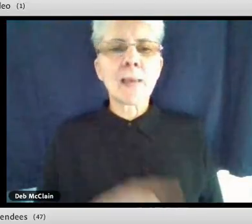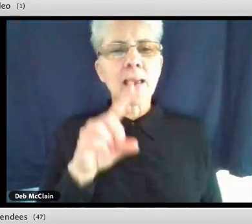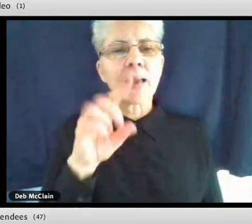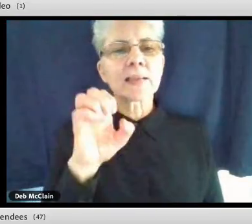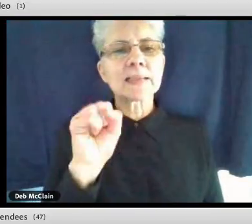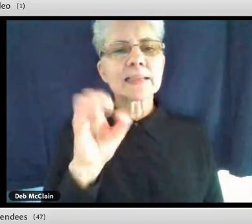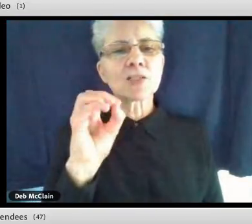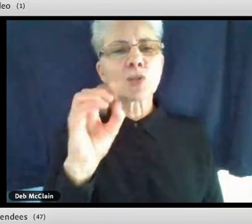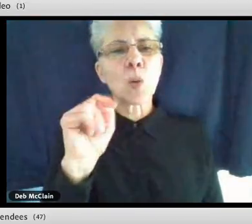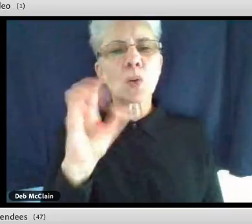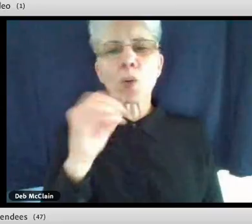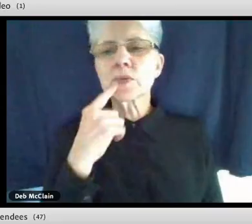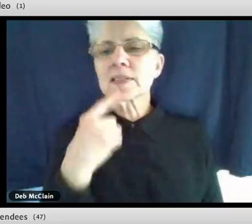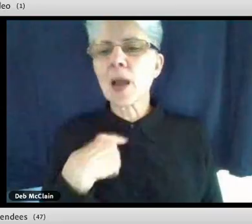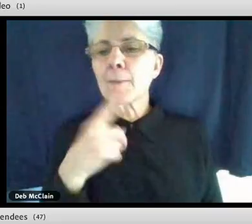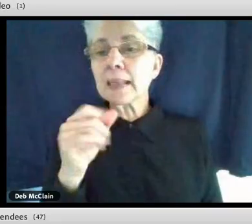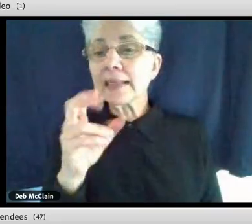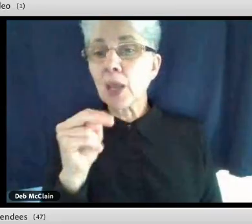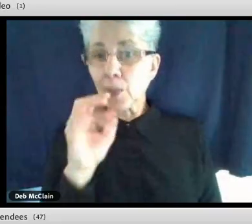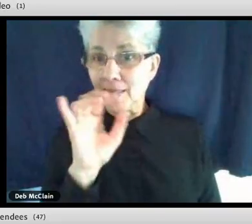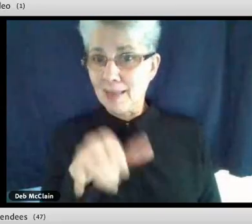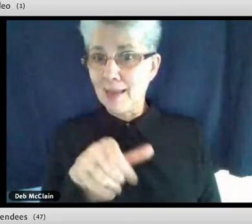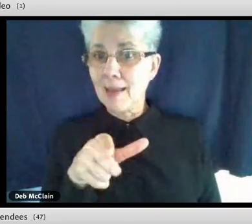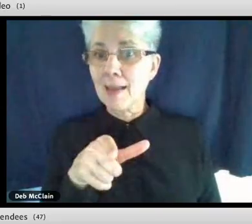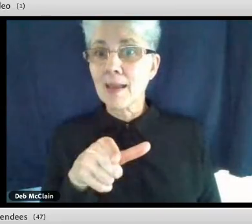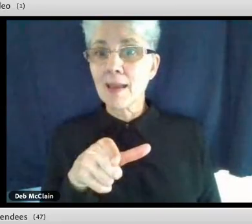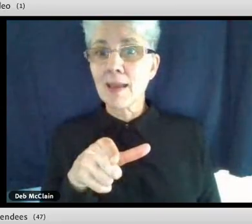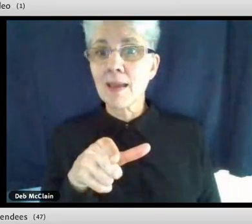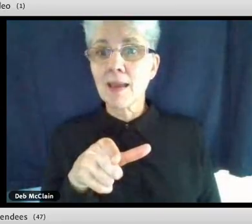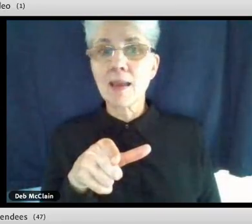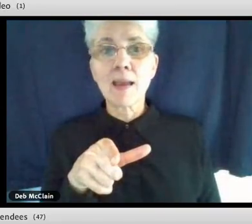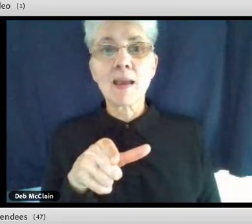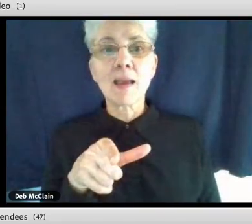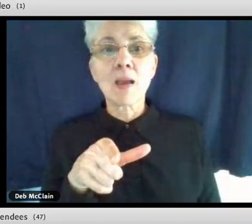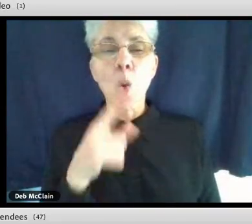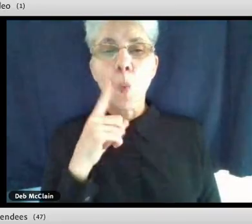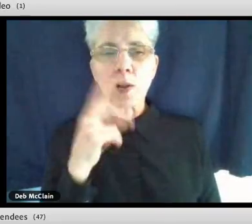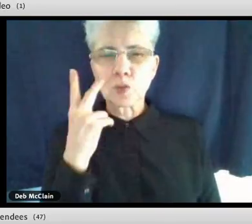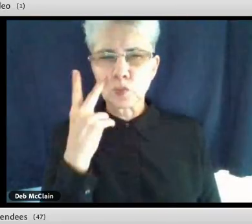Let's click on DeSoto. So tell me, Karen, if this is what you saw before.